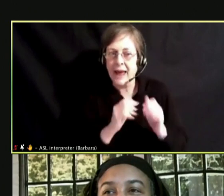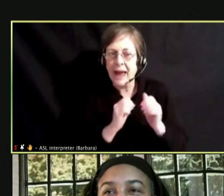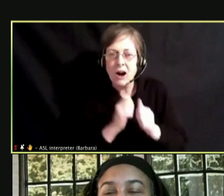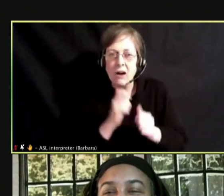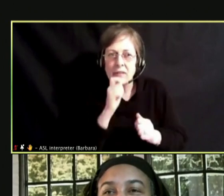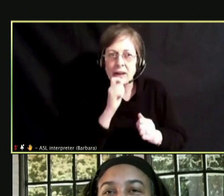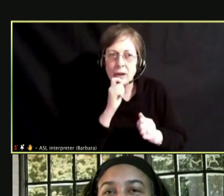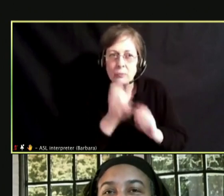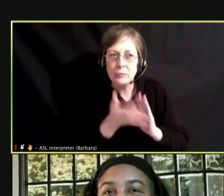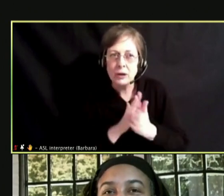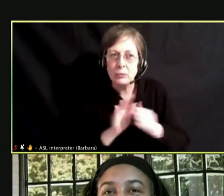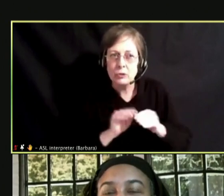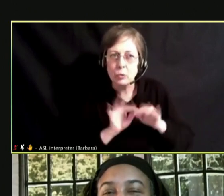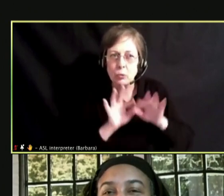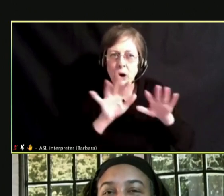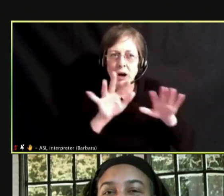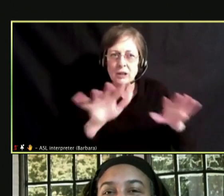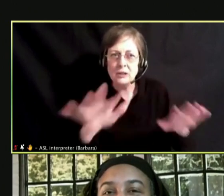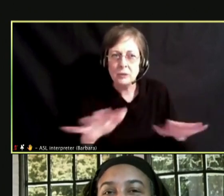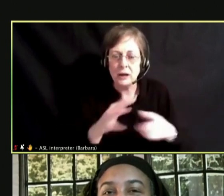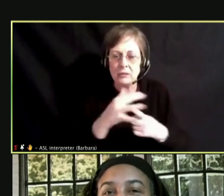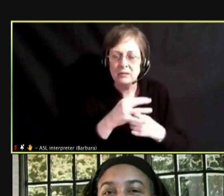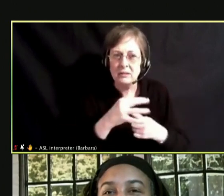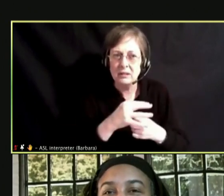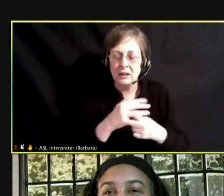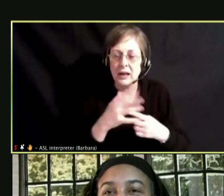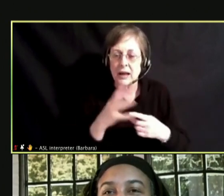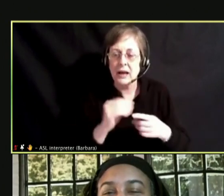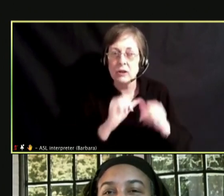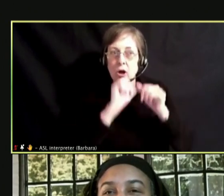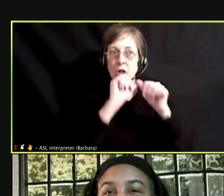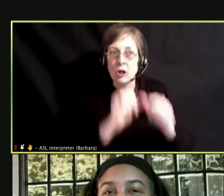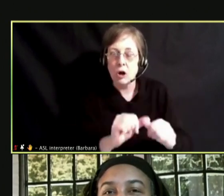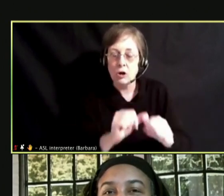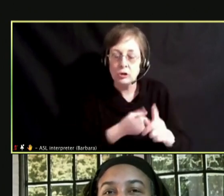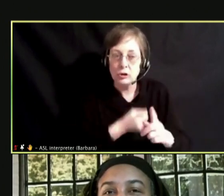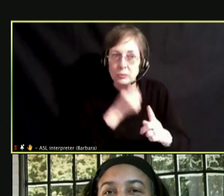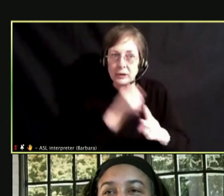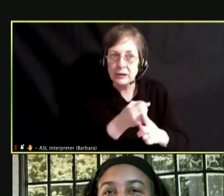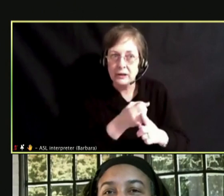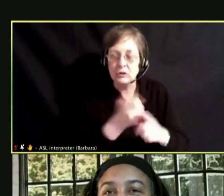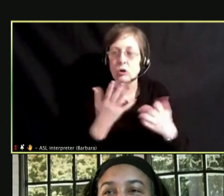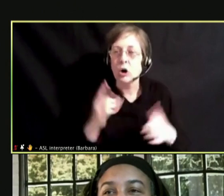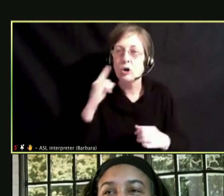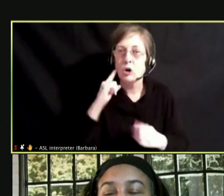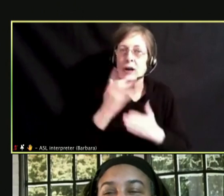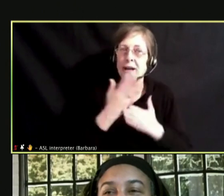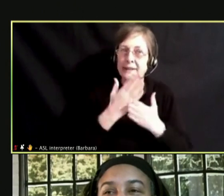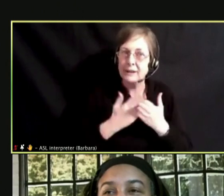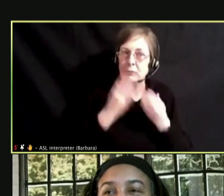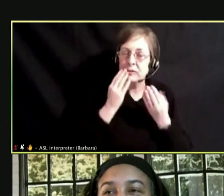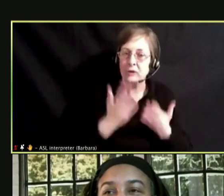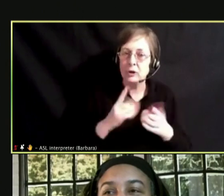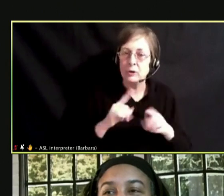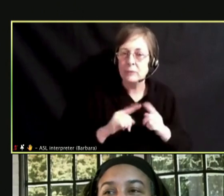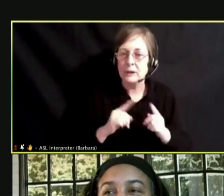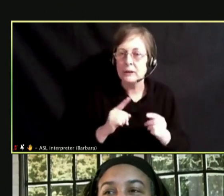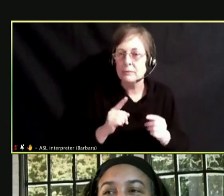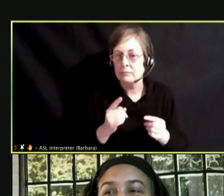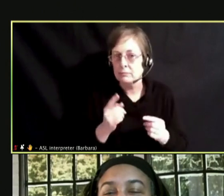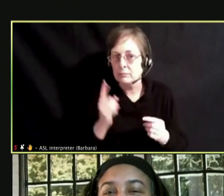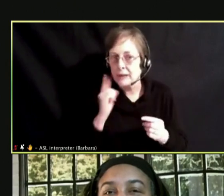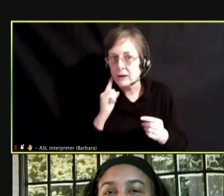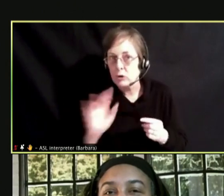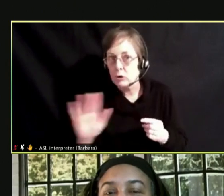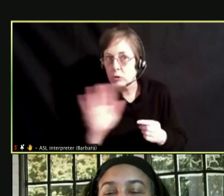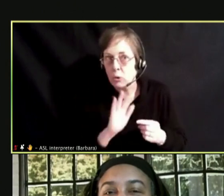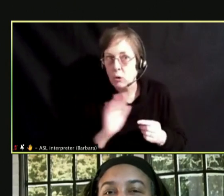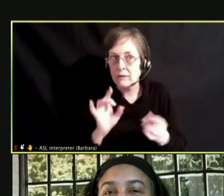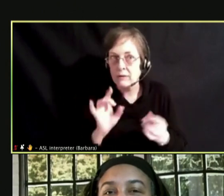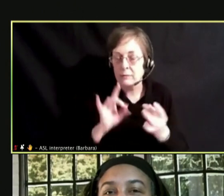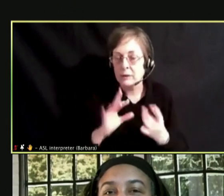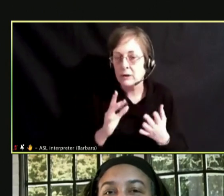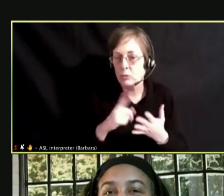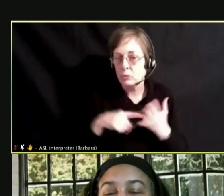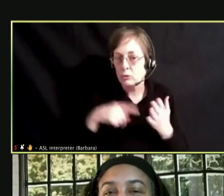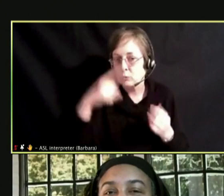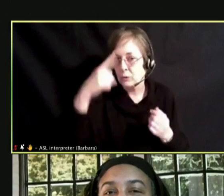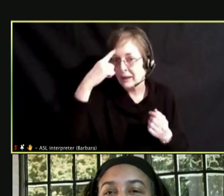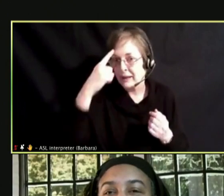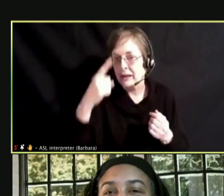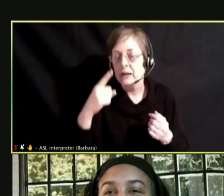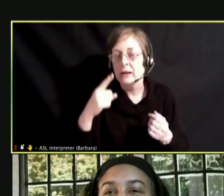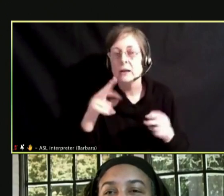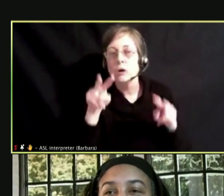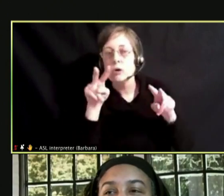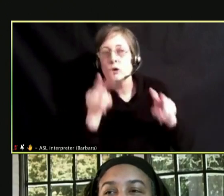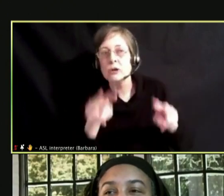WE HEARD A LITTLE BIT, BUT I WANT TO HEAR WHAT ANYONE HAS TO SAY ABOUT DOWN THE ROAD,